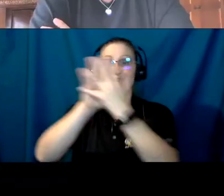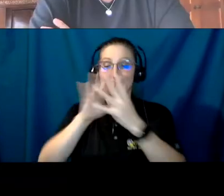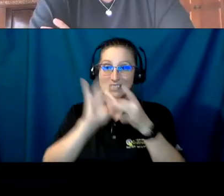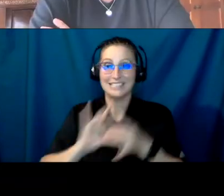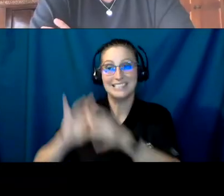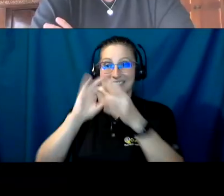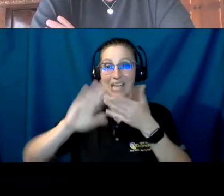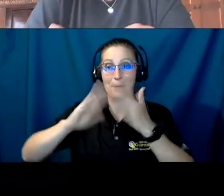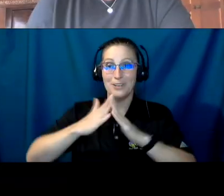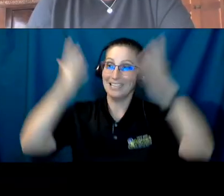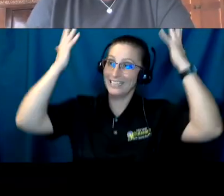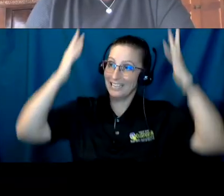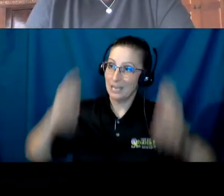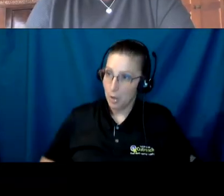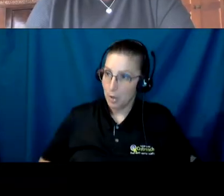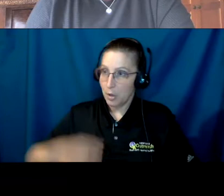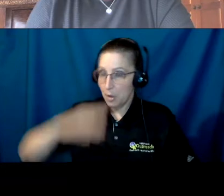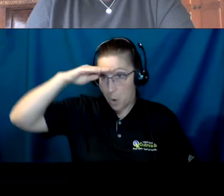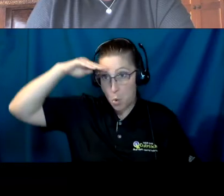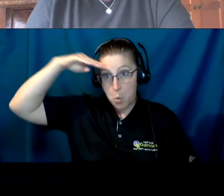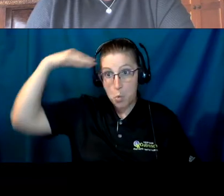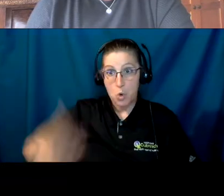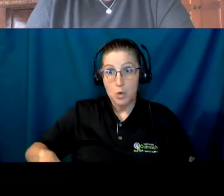Julie Maier: Okay. Take a deep breath. You got more?